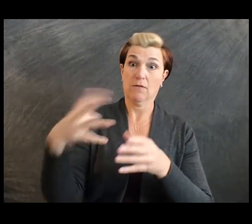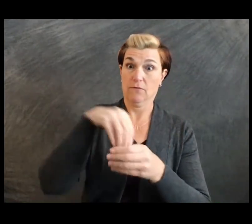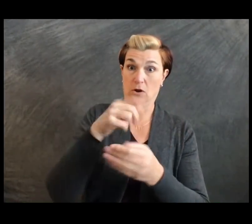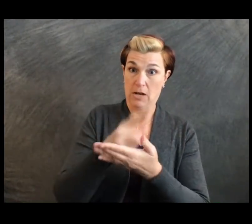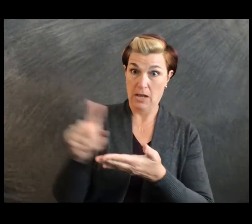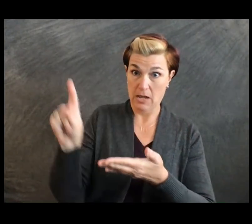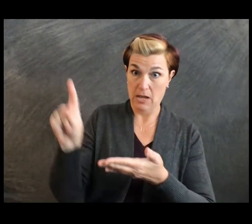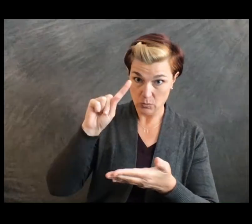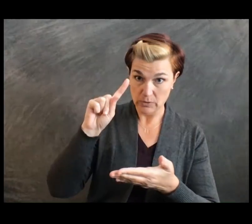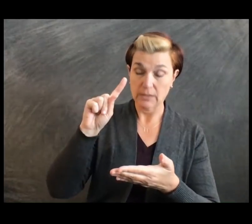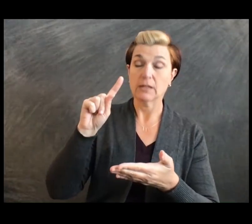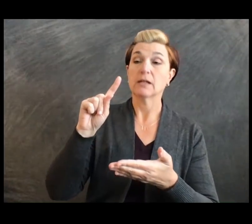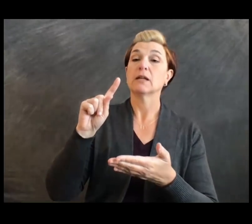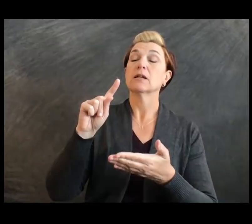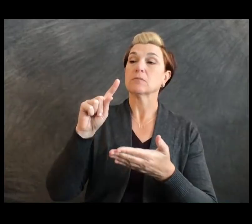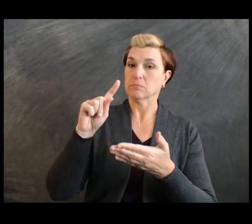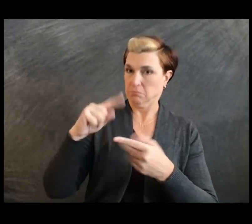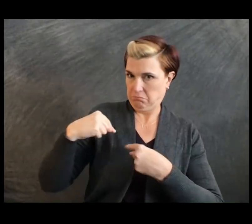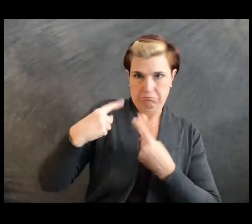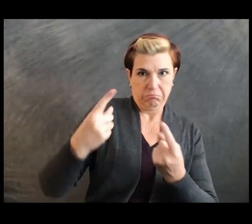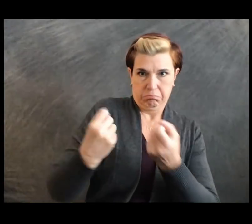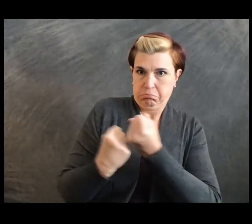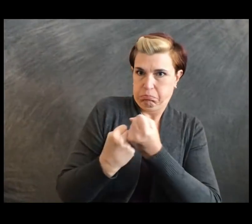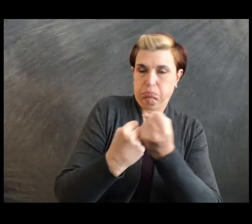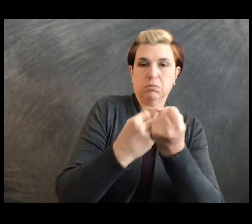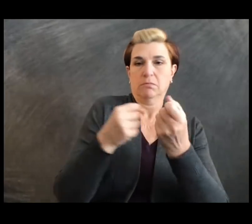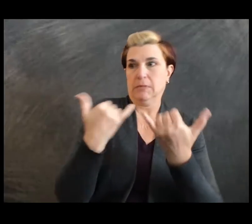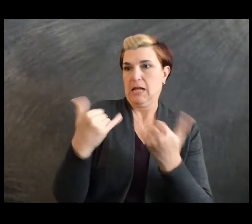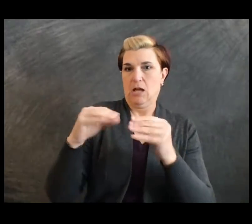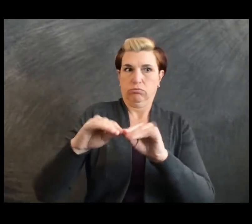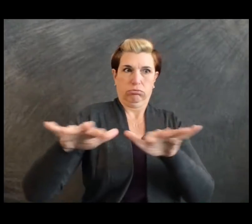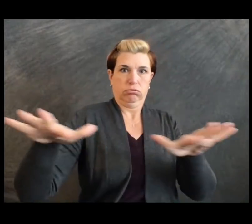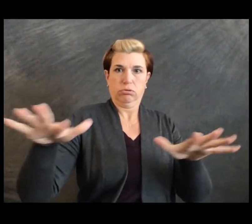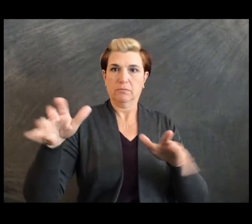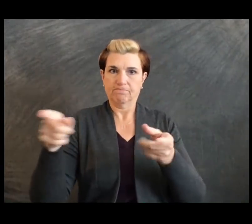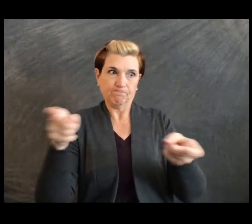another involved nationwide we've dramatically expanded telehealth so